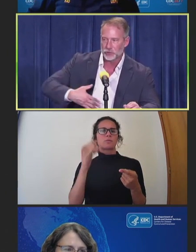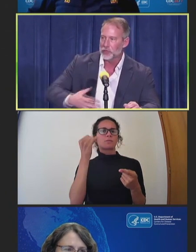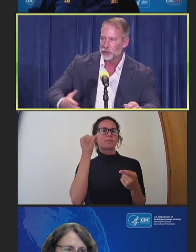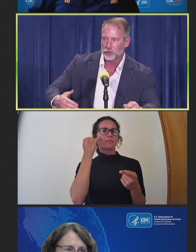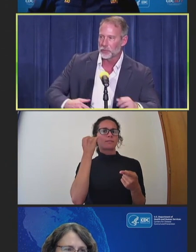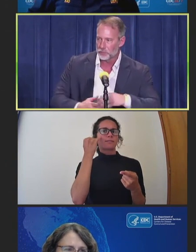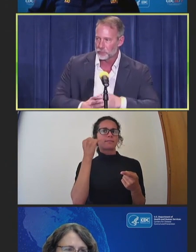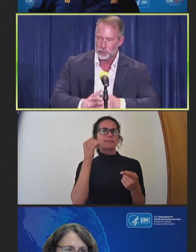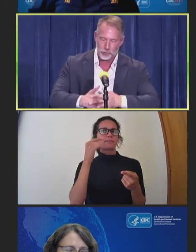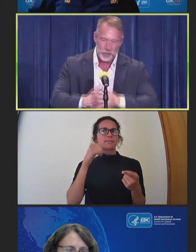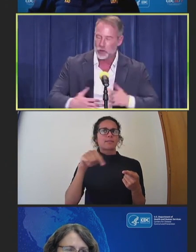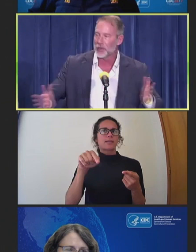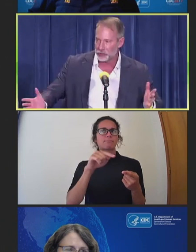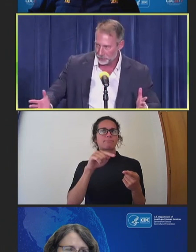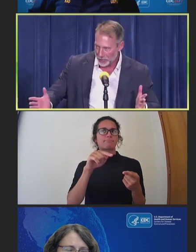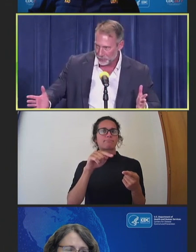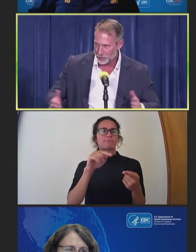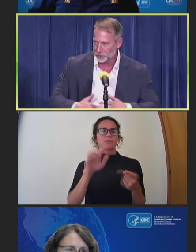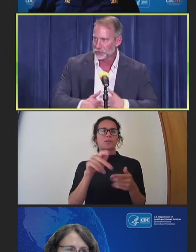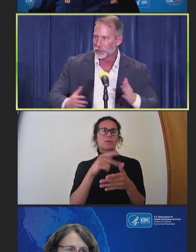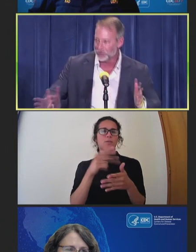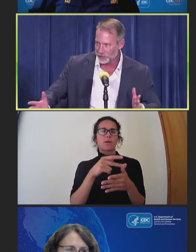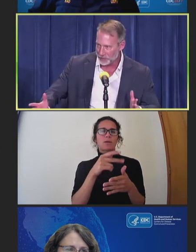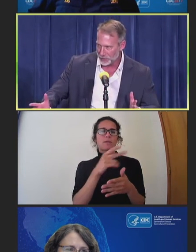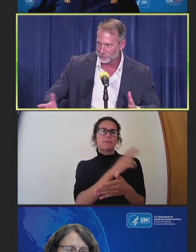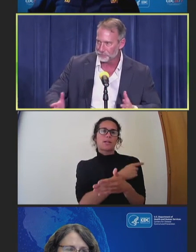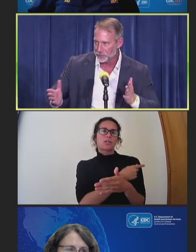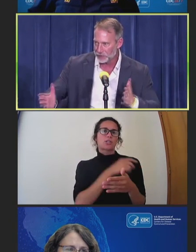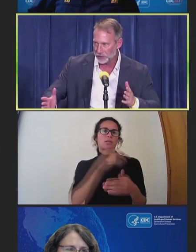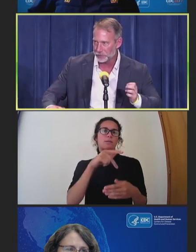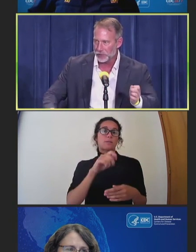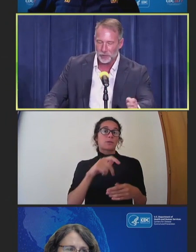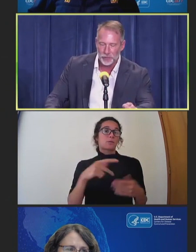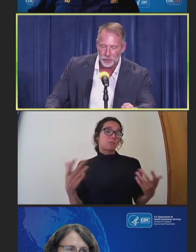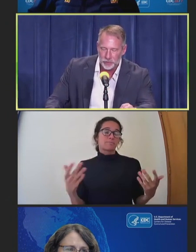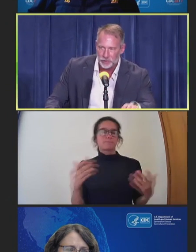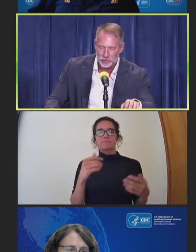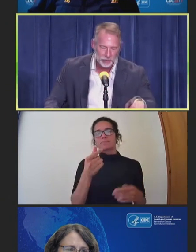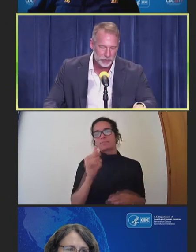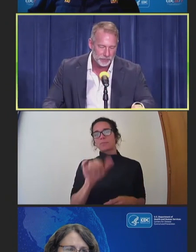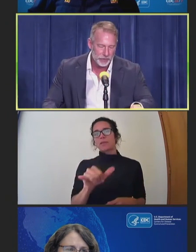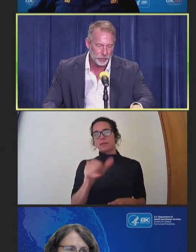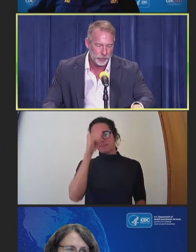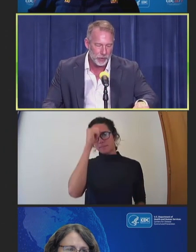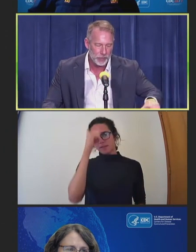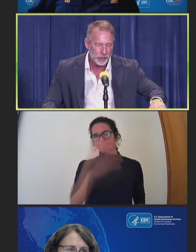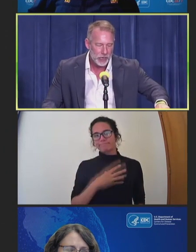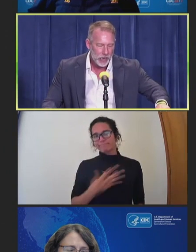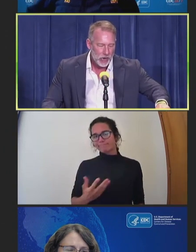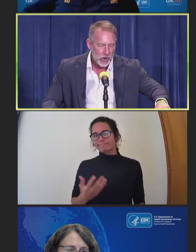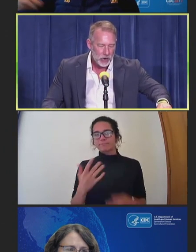you know, their primary patient population was a lot of gay men. So, it was available that way.